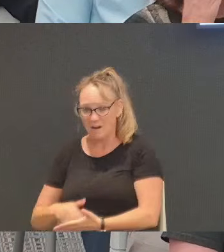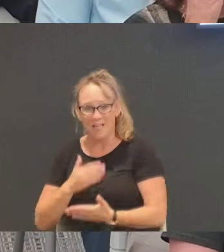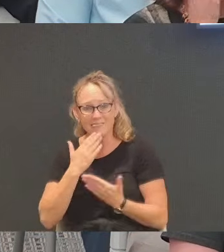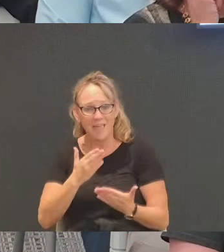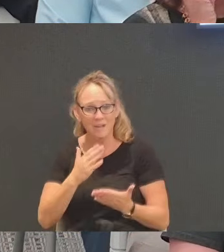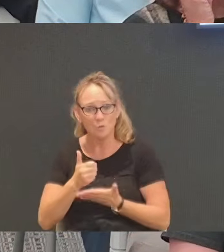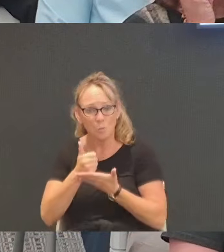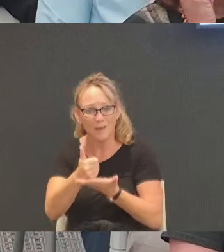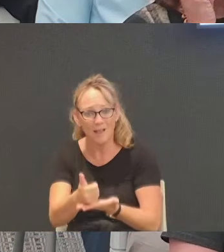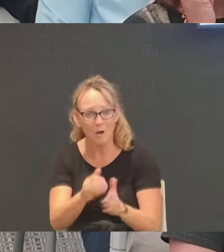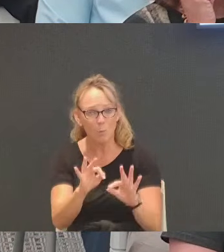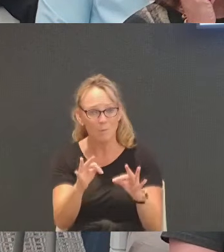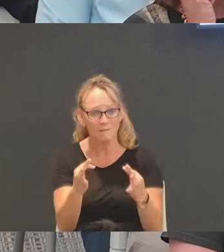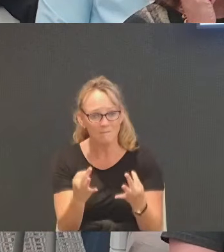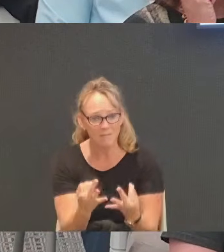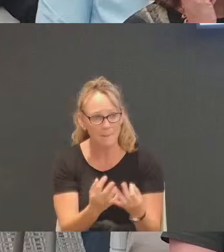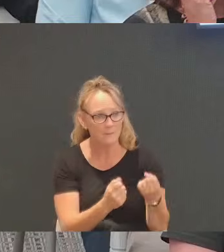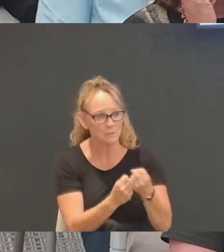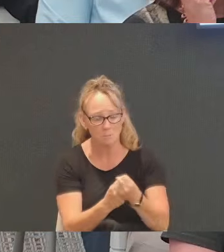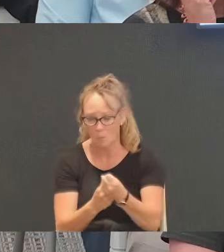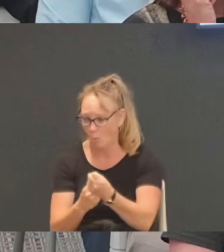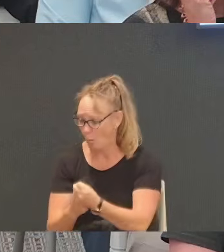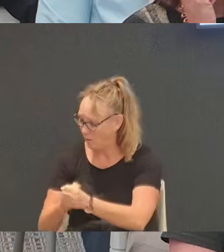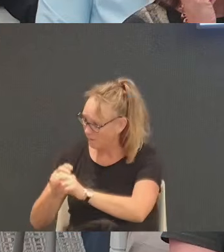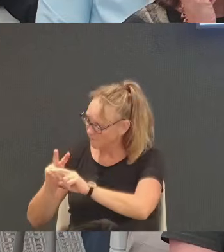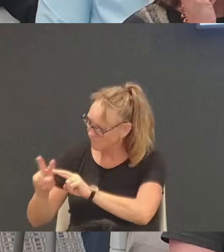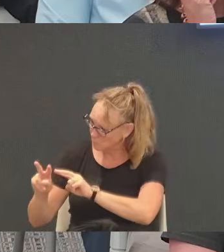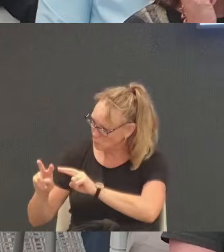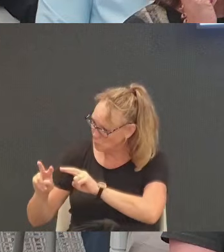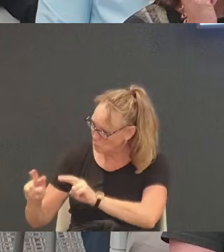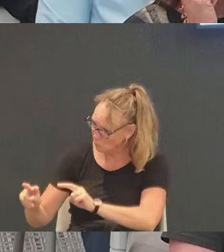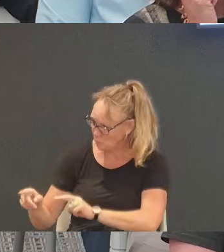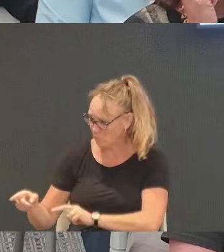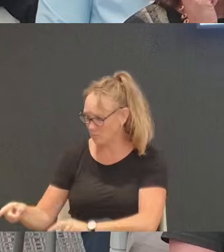part of the funeral process and give them the service their sweet girl deserved.